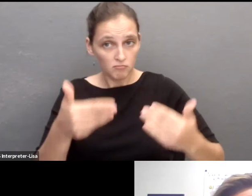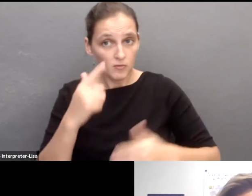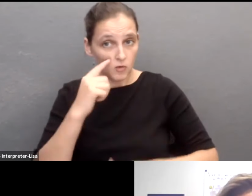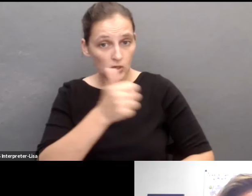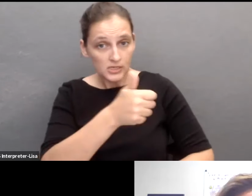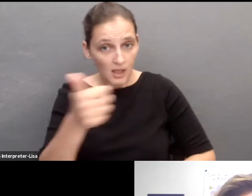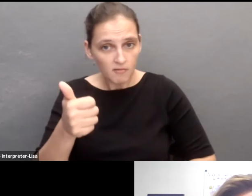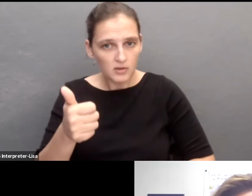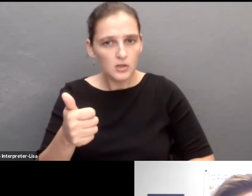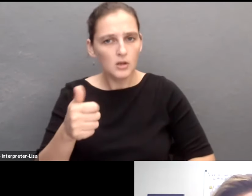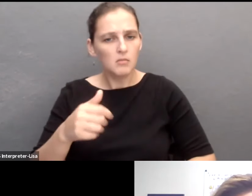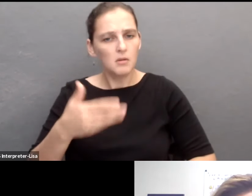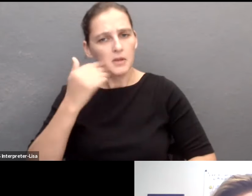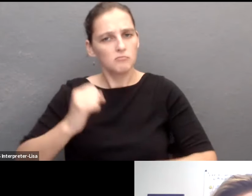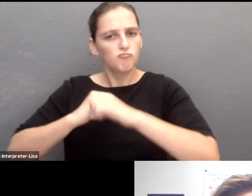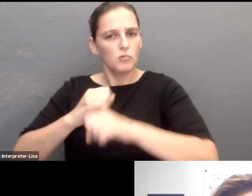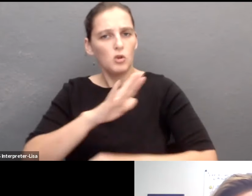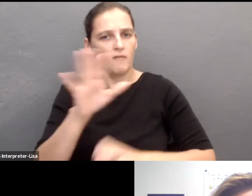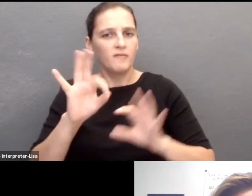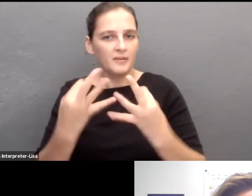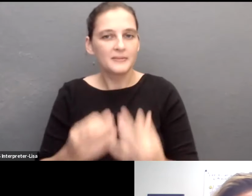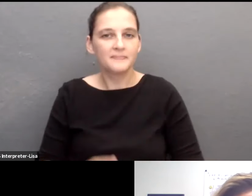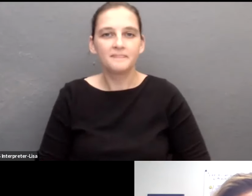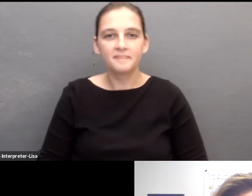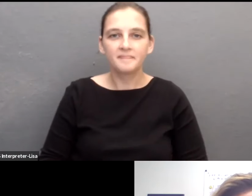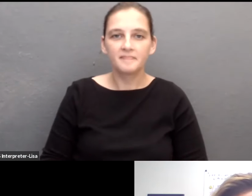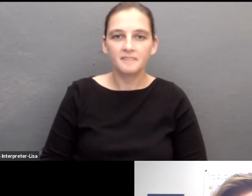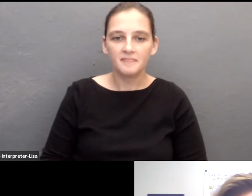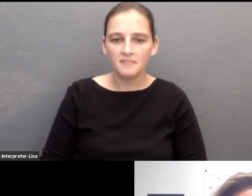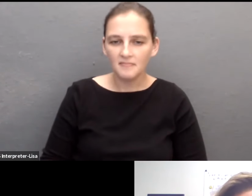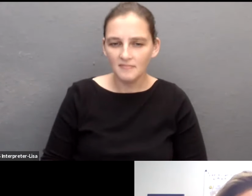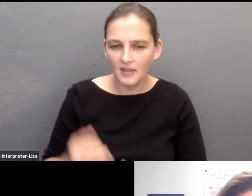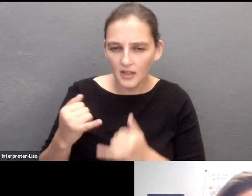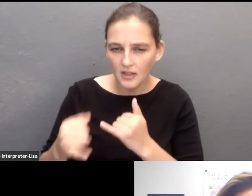for your family. Matt Norris: It looks like I have a late question here the